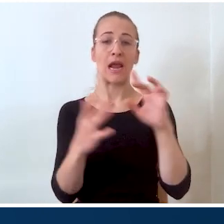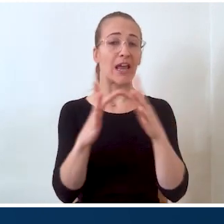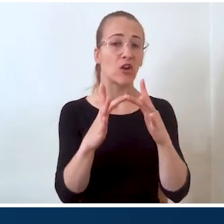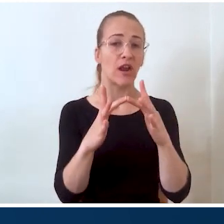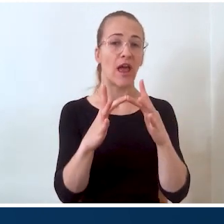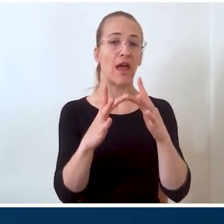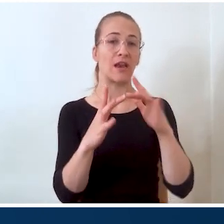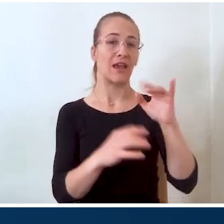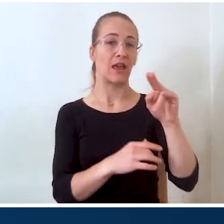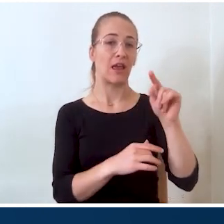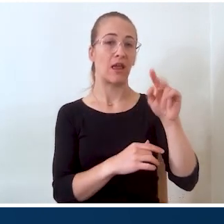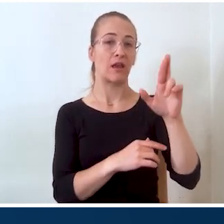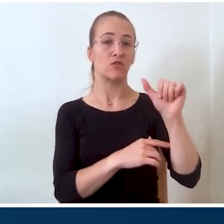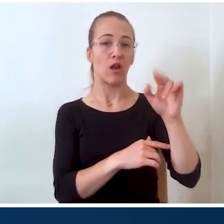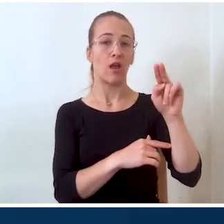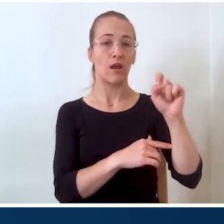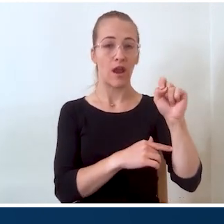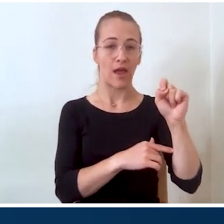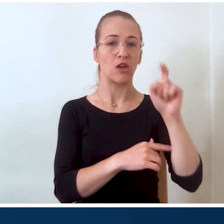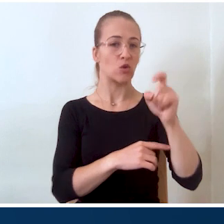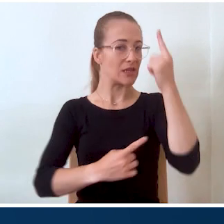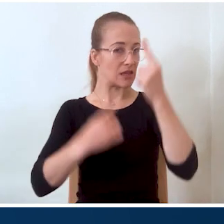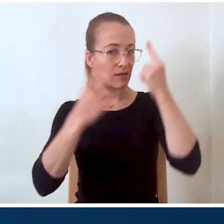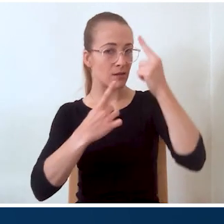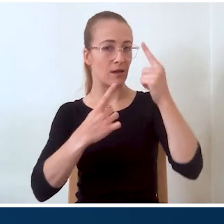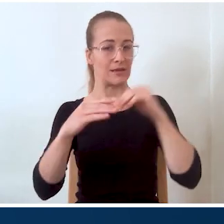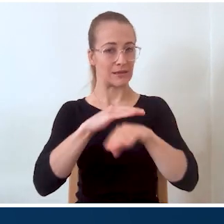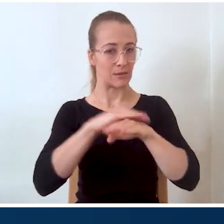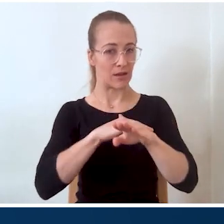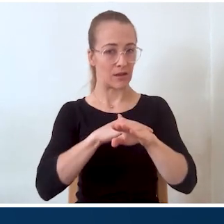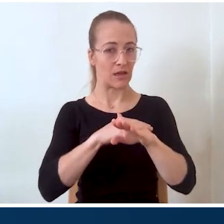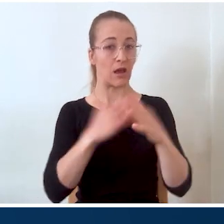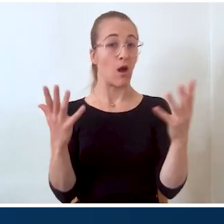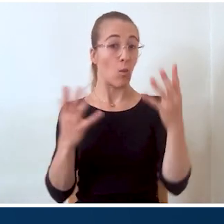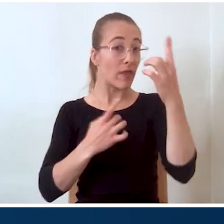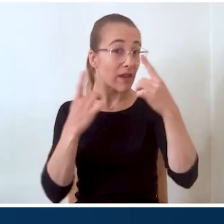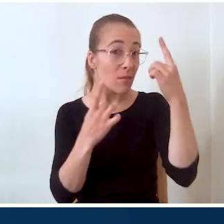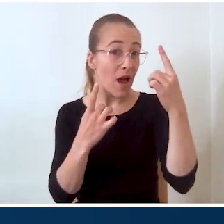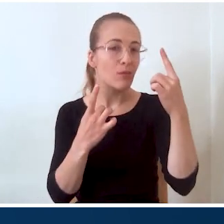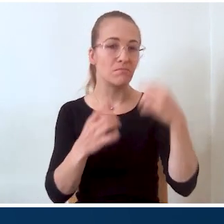or internet, you need to consider accessibility. And so what are things to be thinking about?